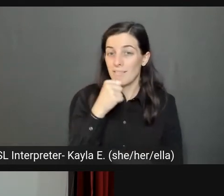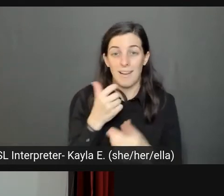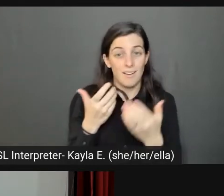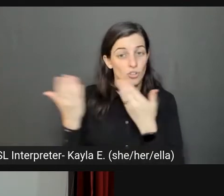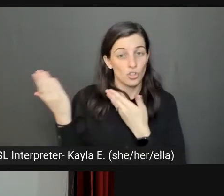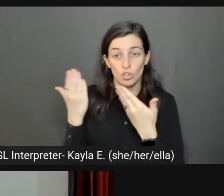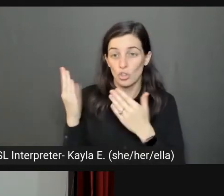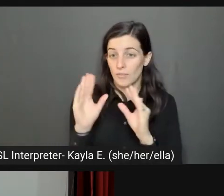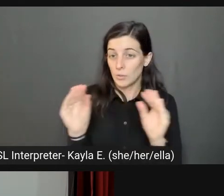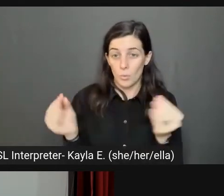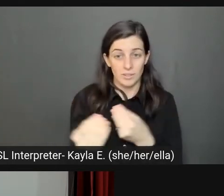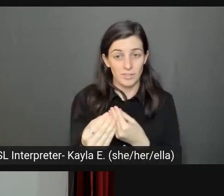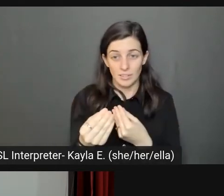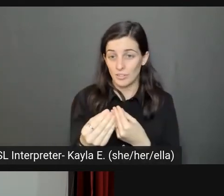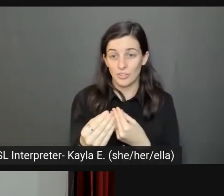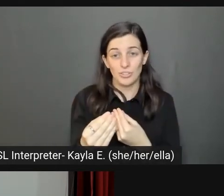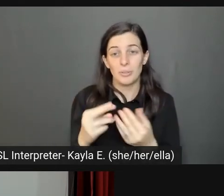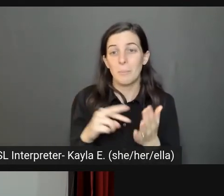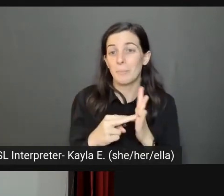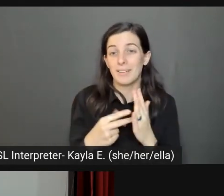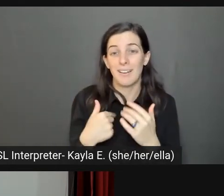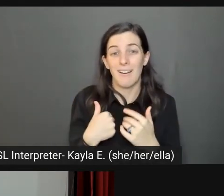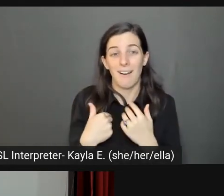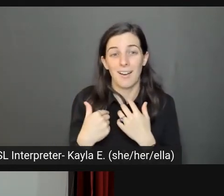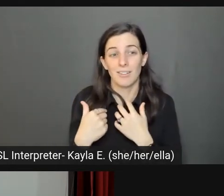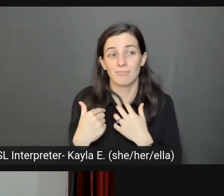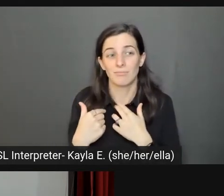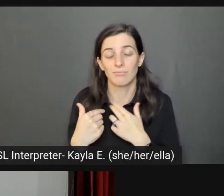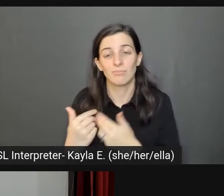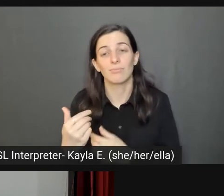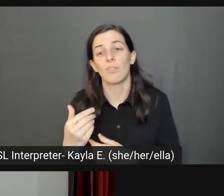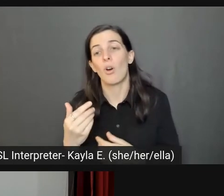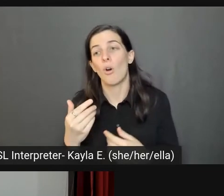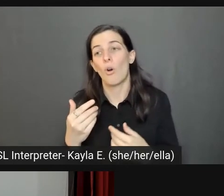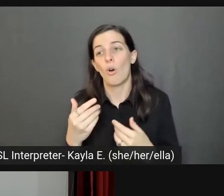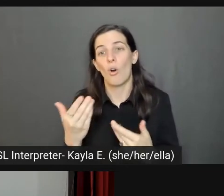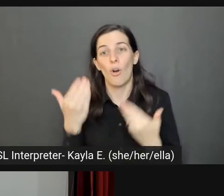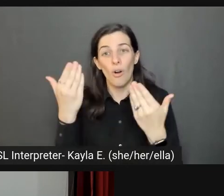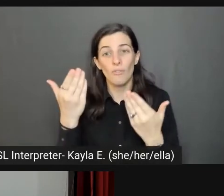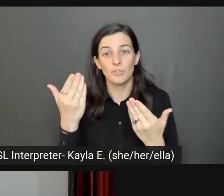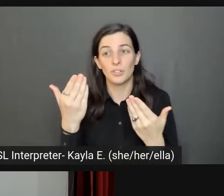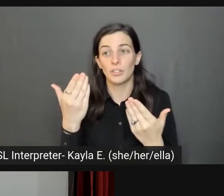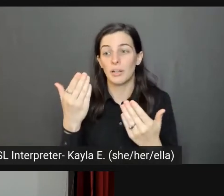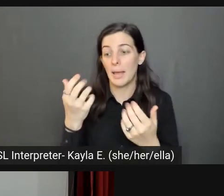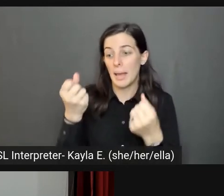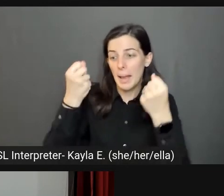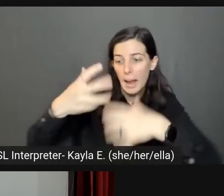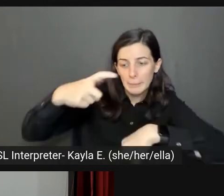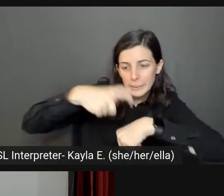so I don't offer clients a number of times or when we're going to run maintenance.